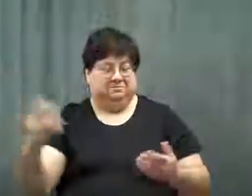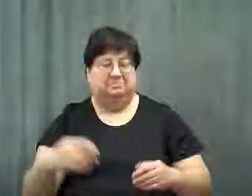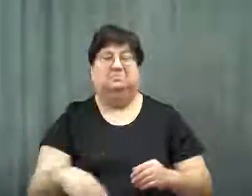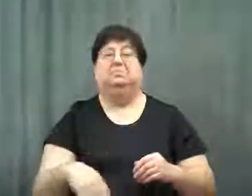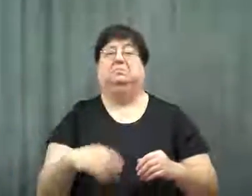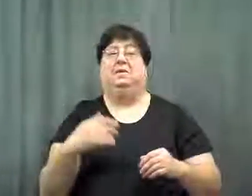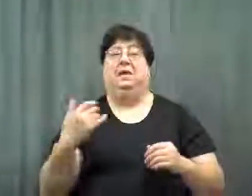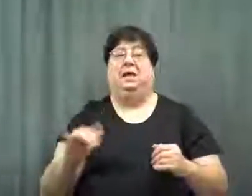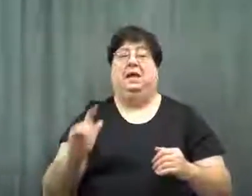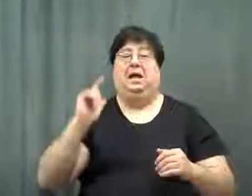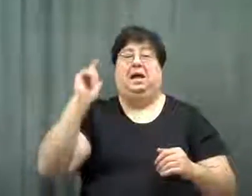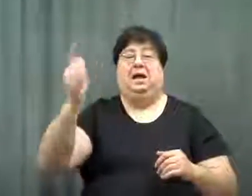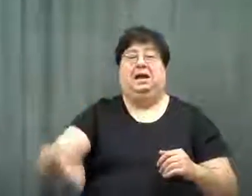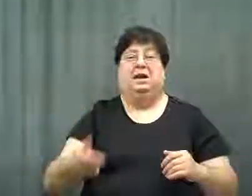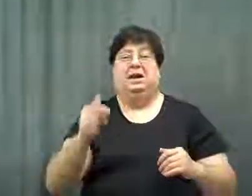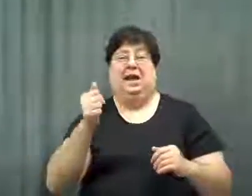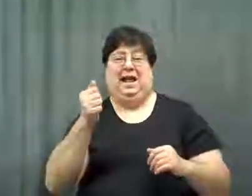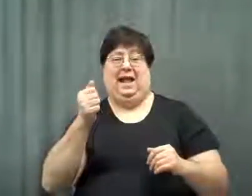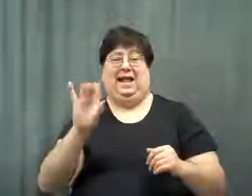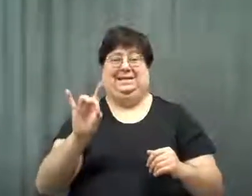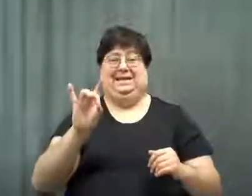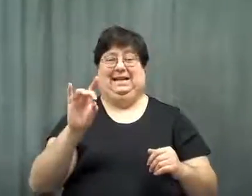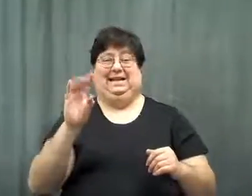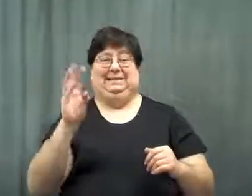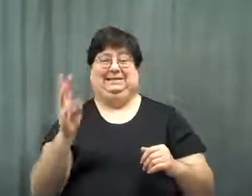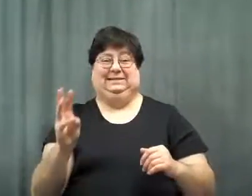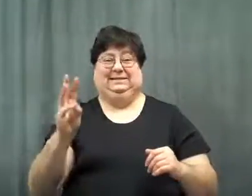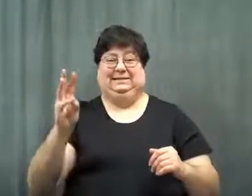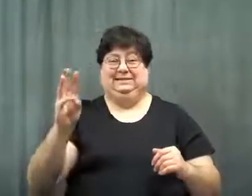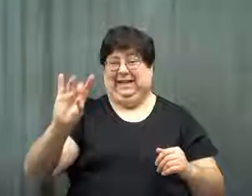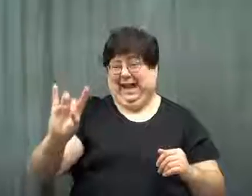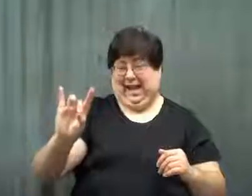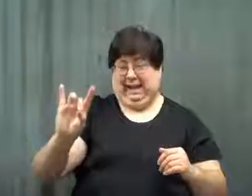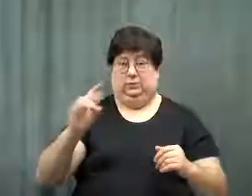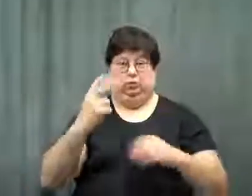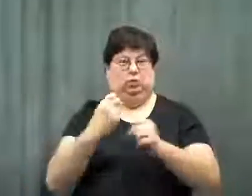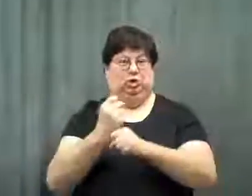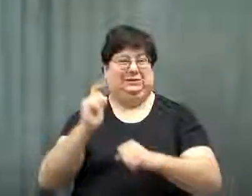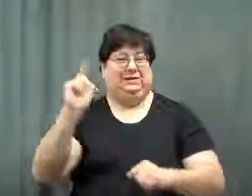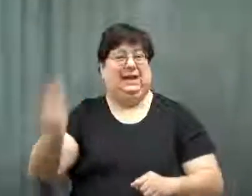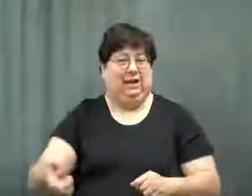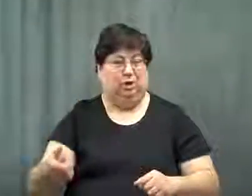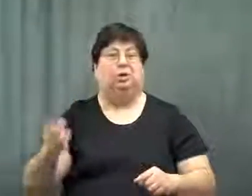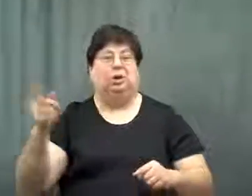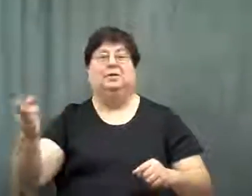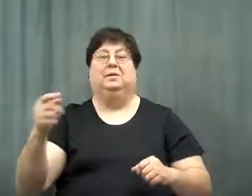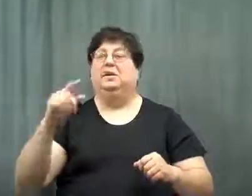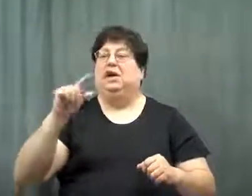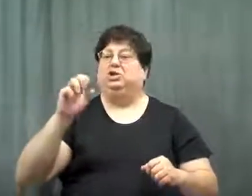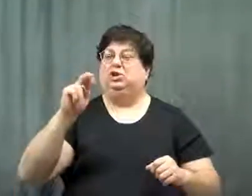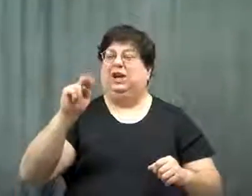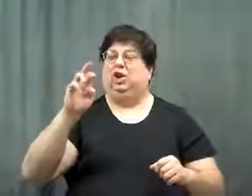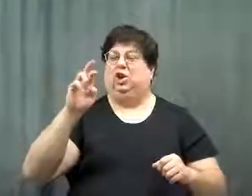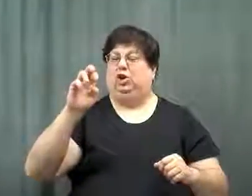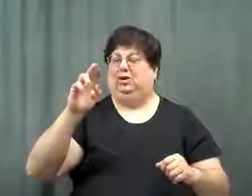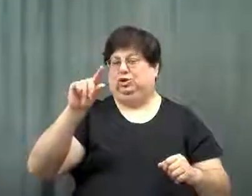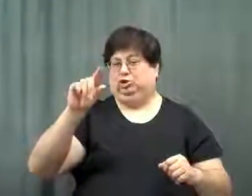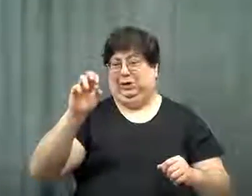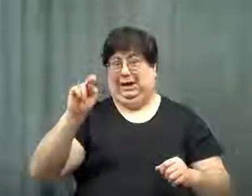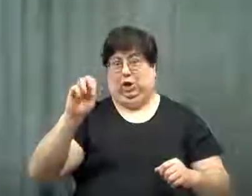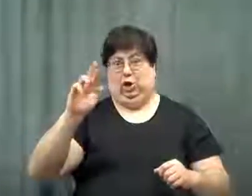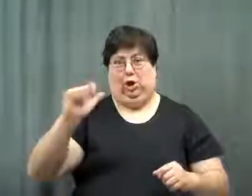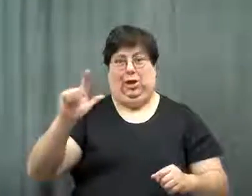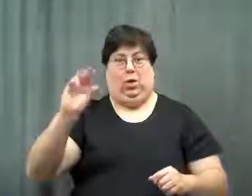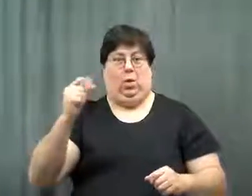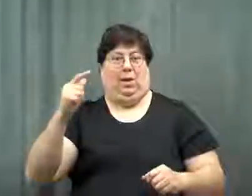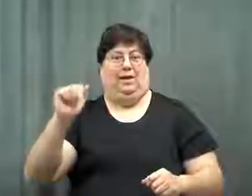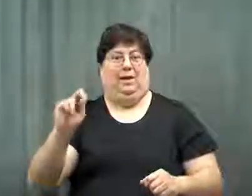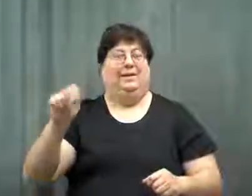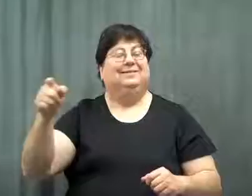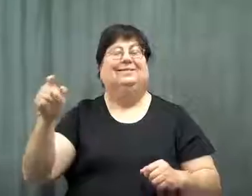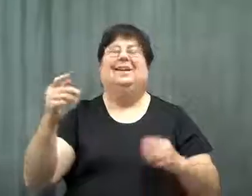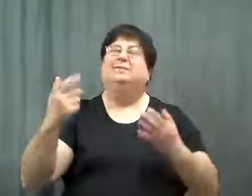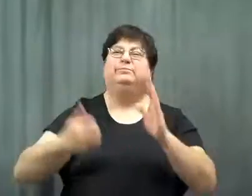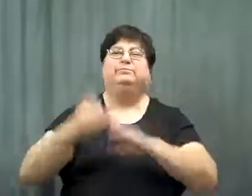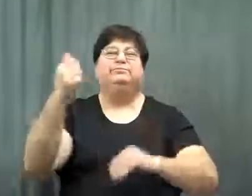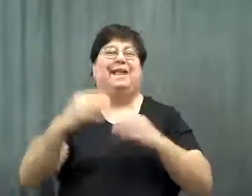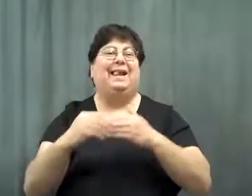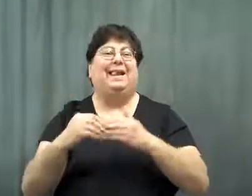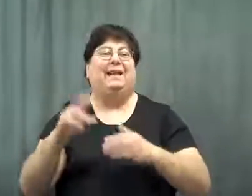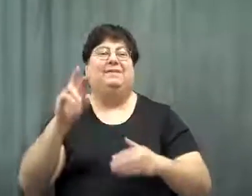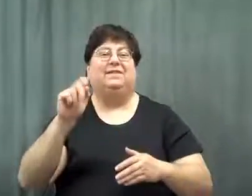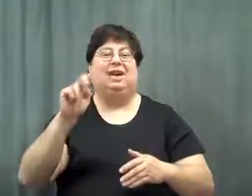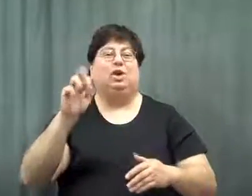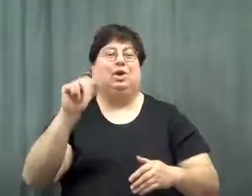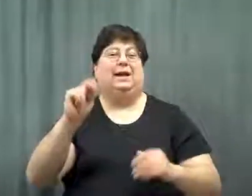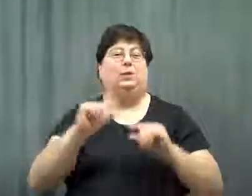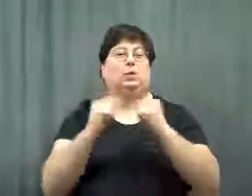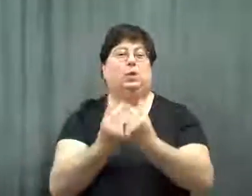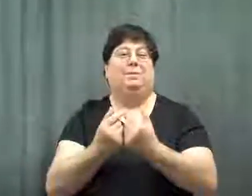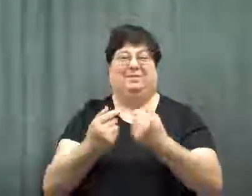Two years later, in 1868, General Logan, who led the Veteran's group,